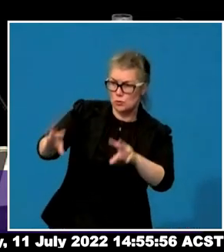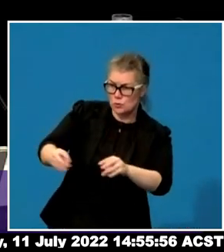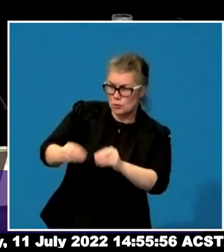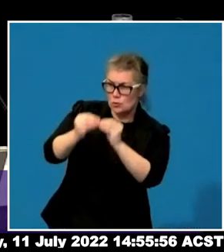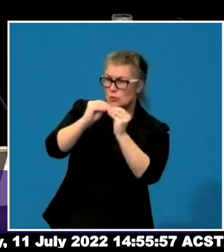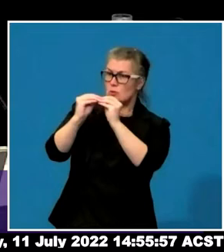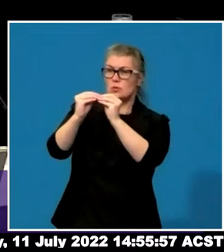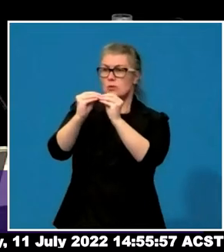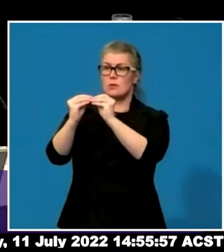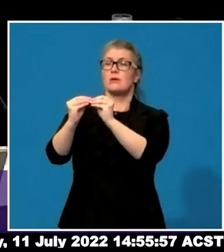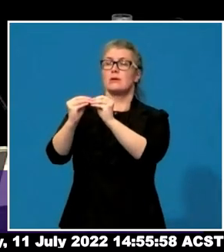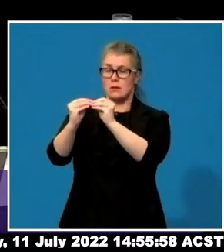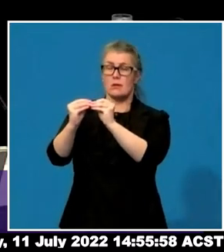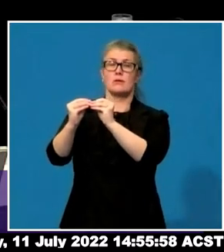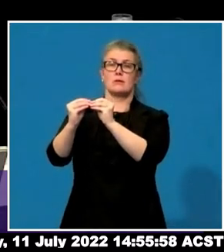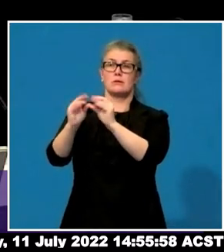communities, and it has to be able to involve them.